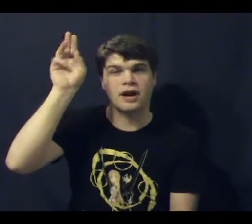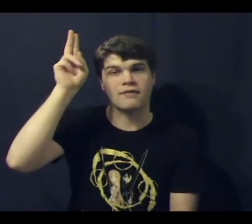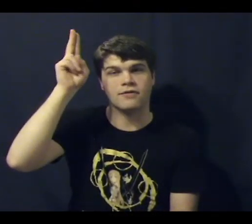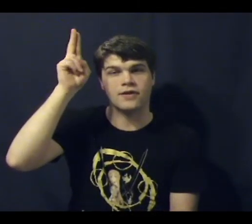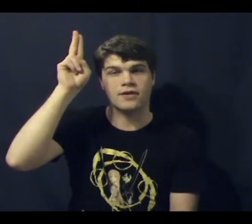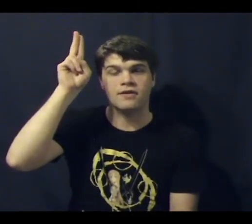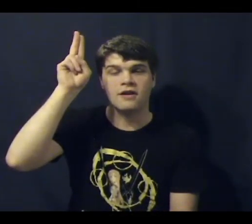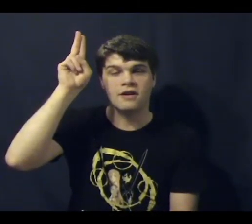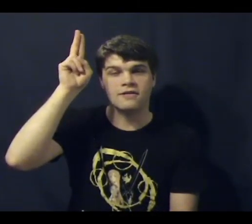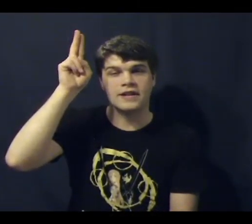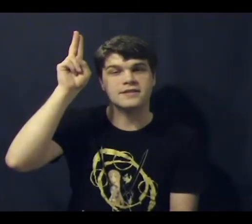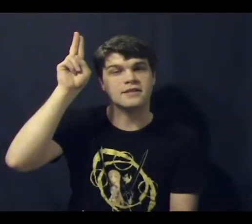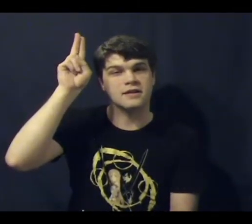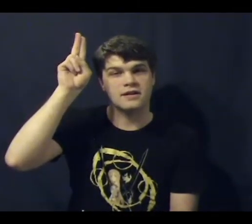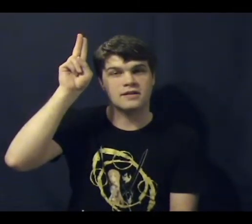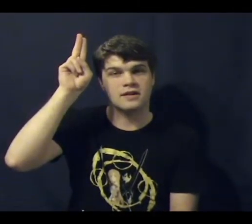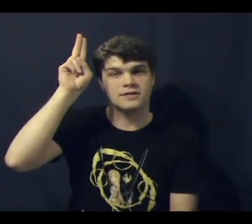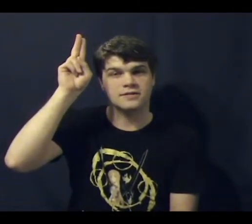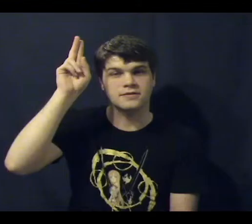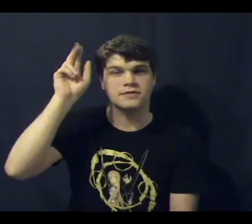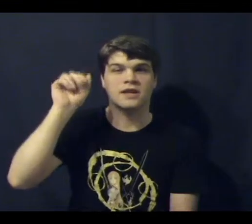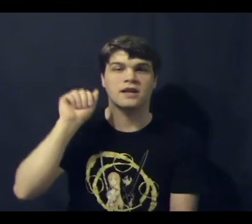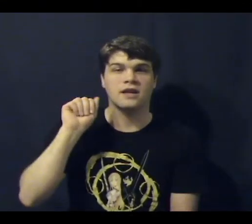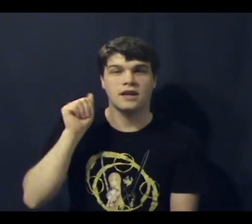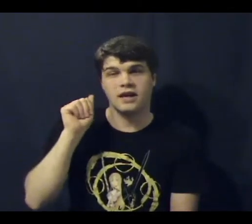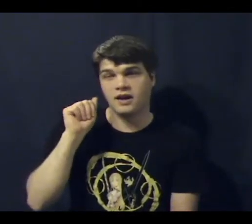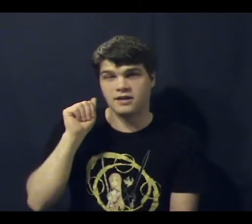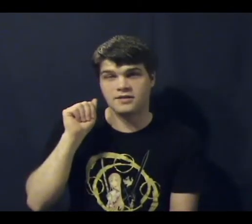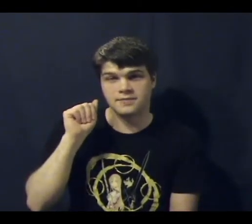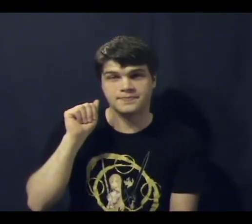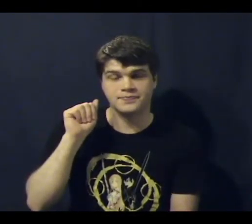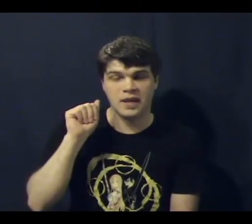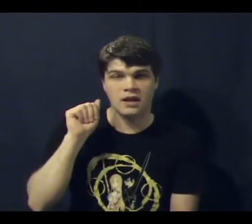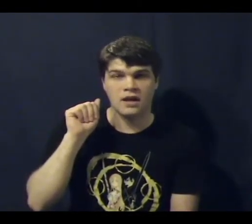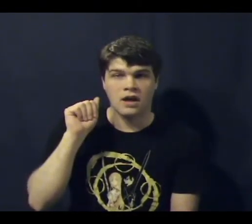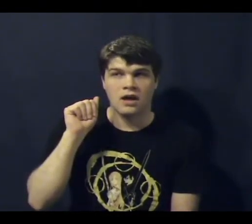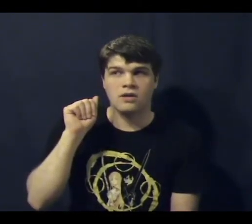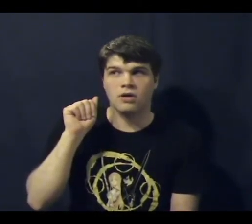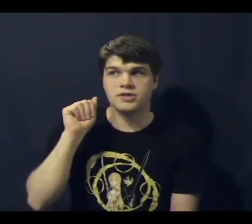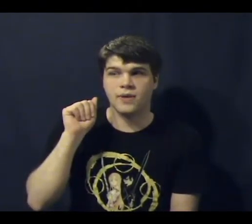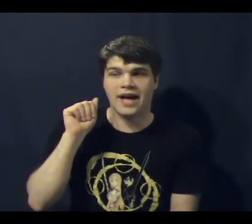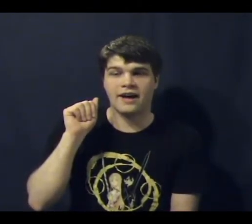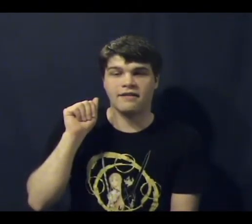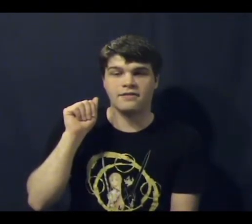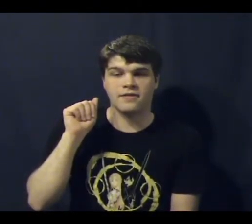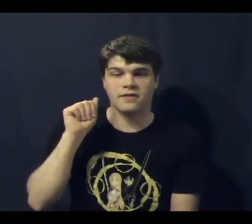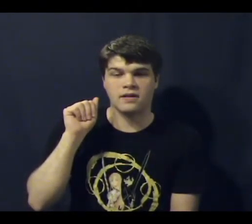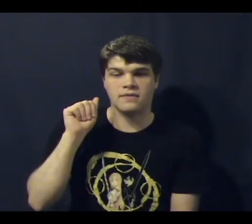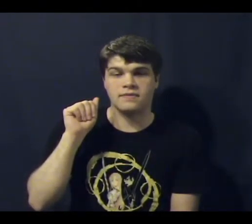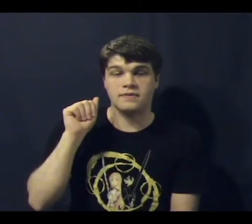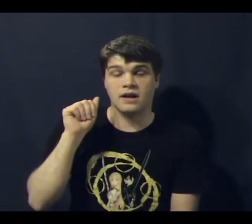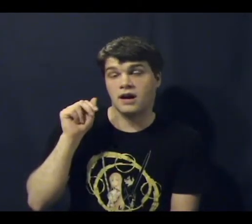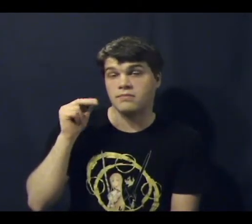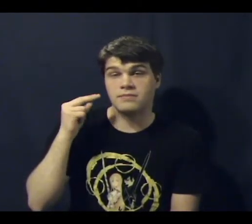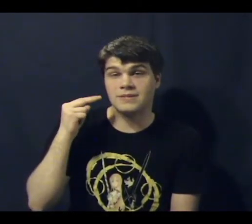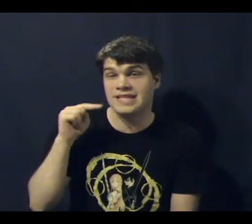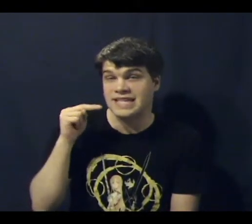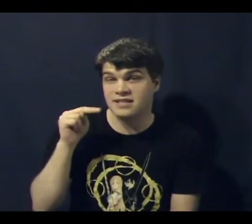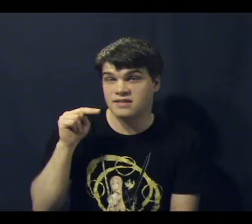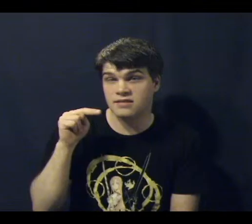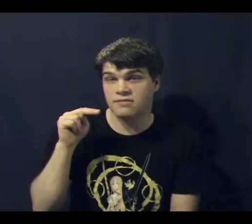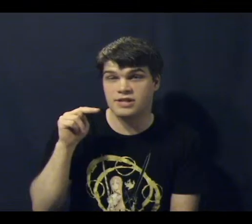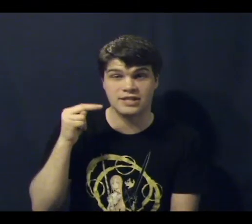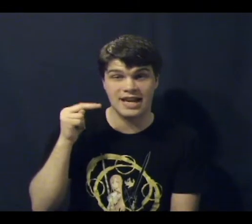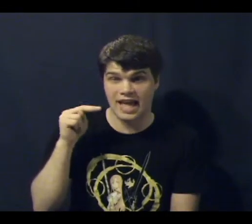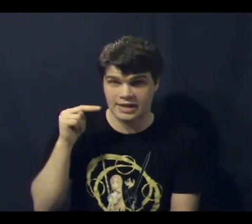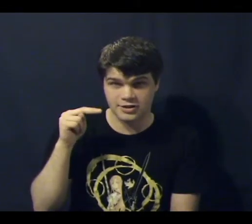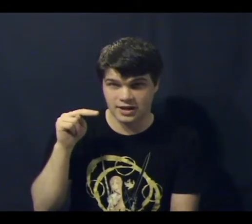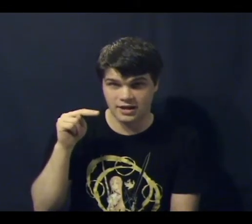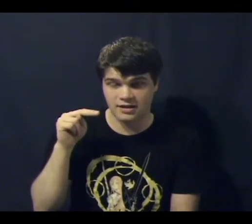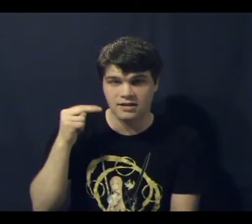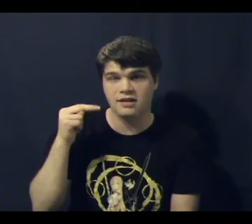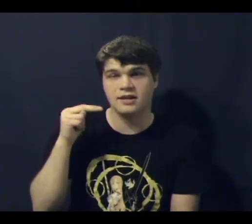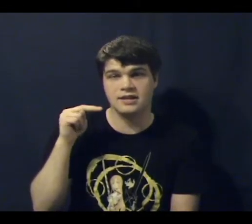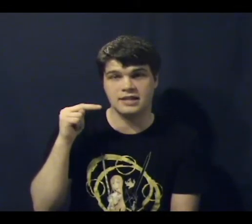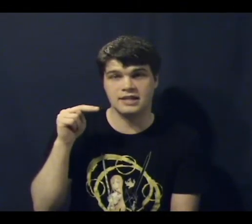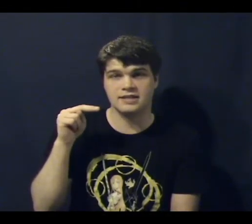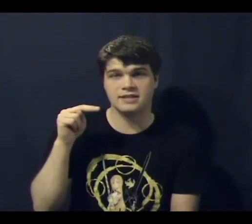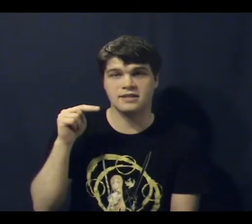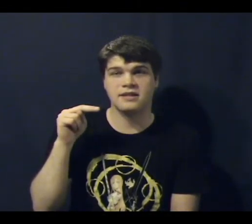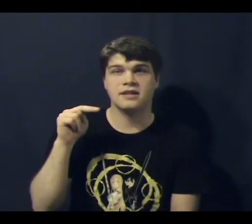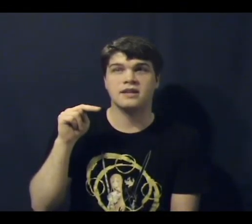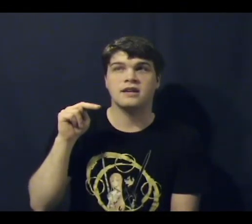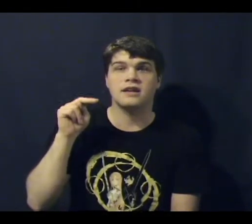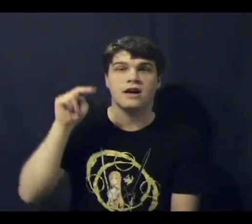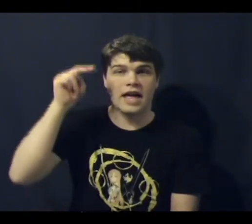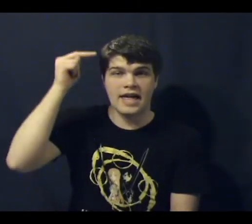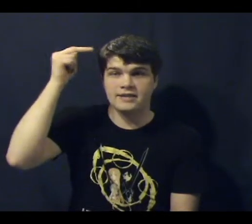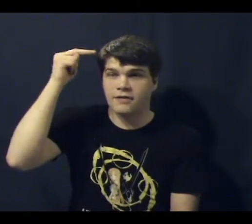half of your face. Uncle and aunt. You also have niece, which is an "N" shaking, niece and nephew.